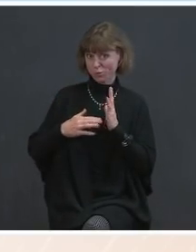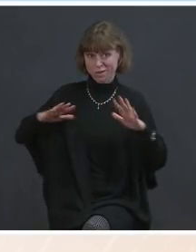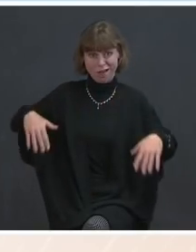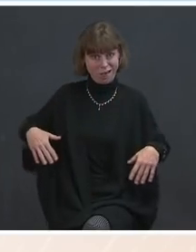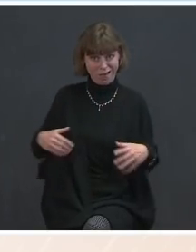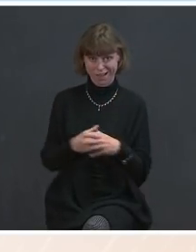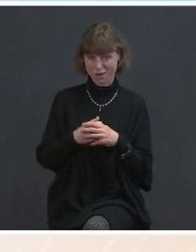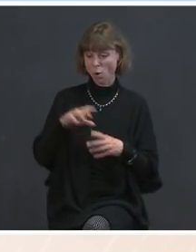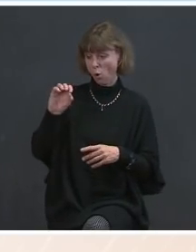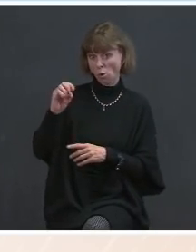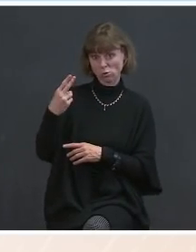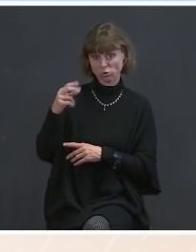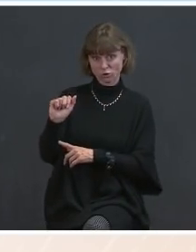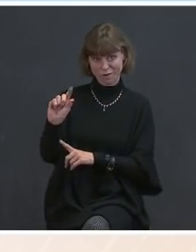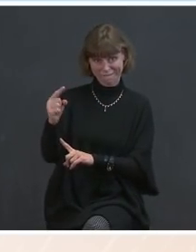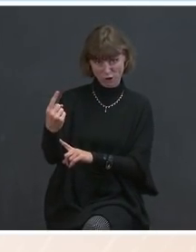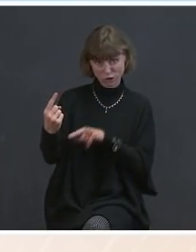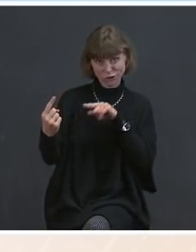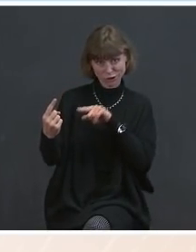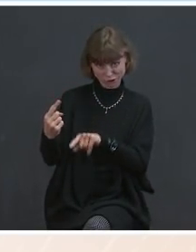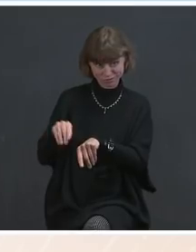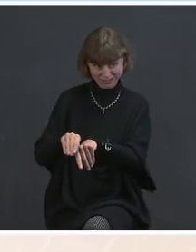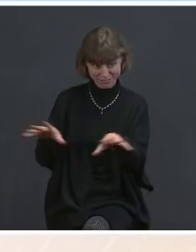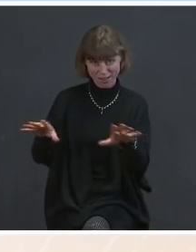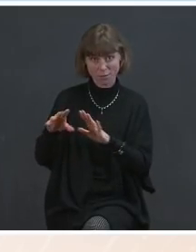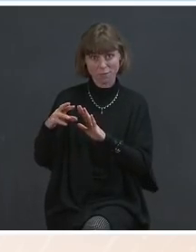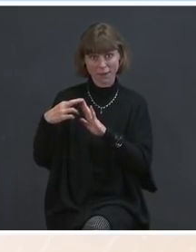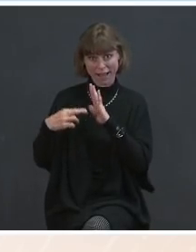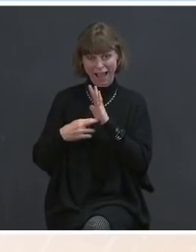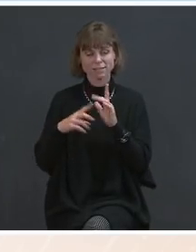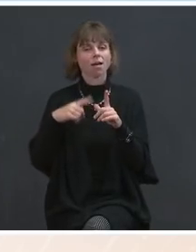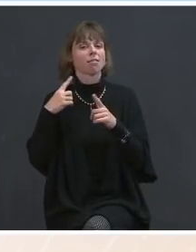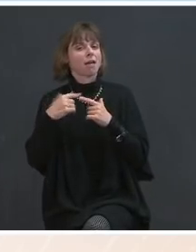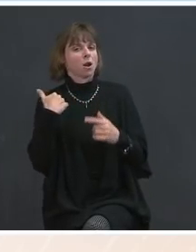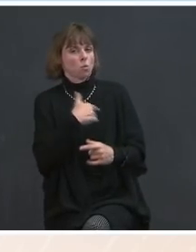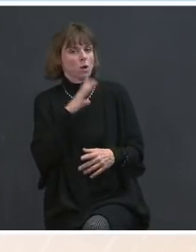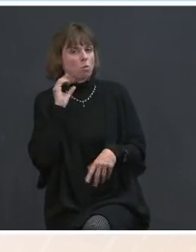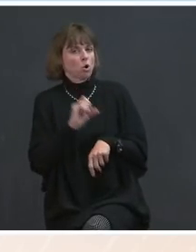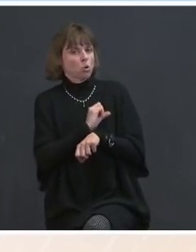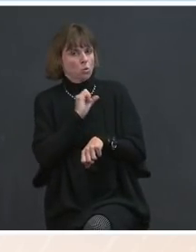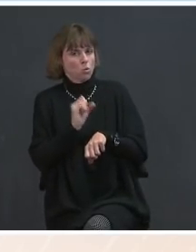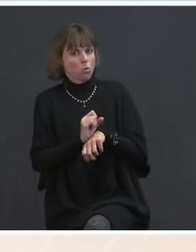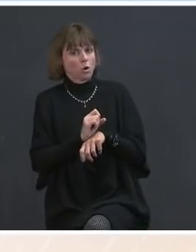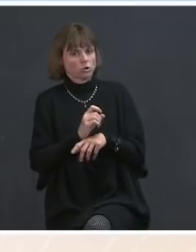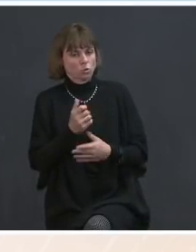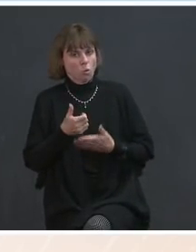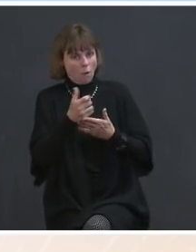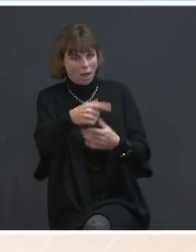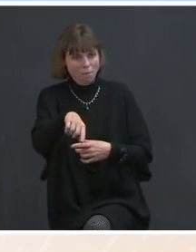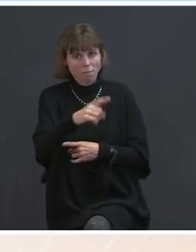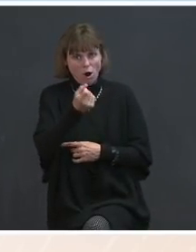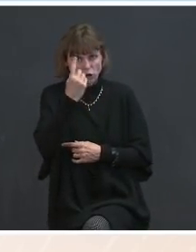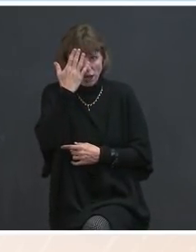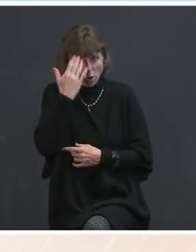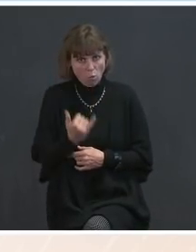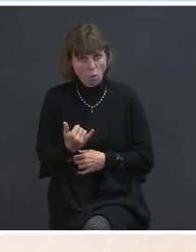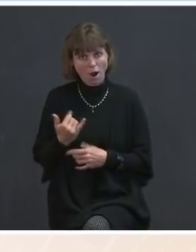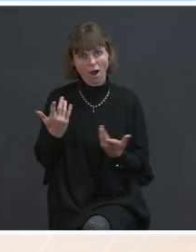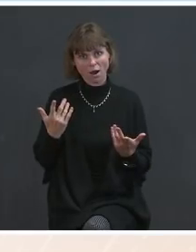we will work to ensure that people understand why, and that they support workers being safe, which I think even many owners of businesses would support.